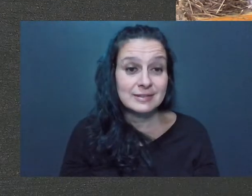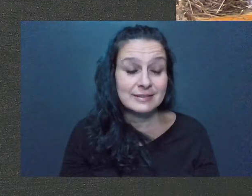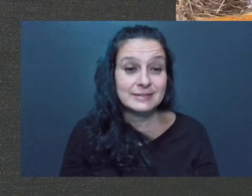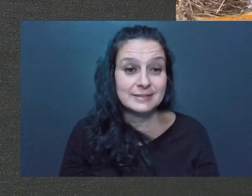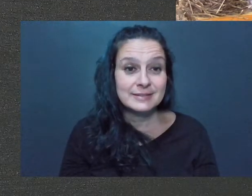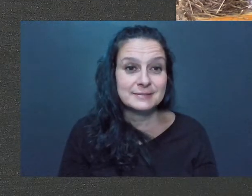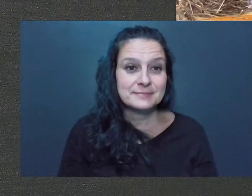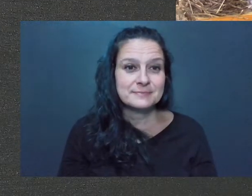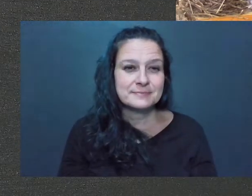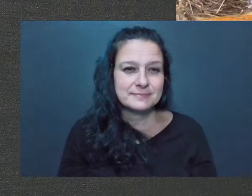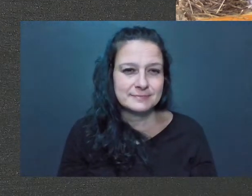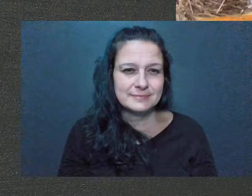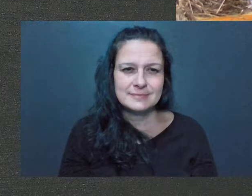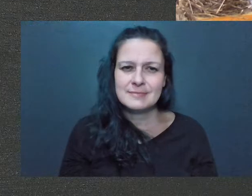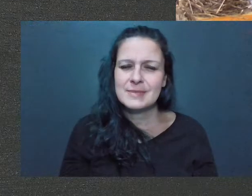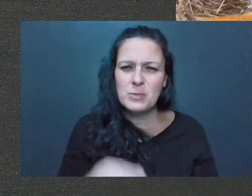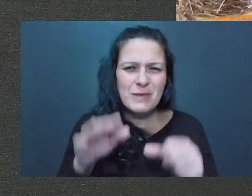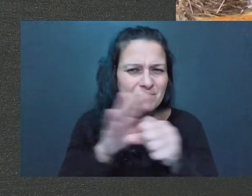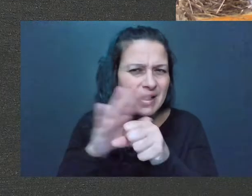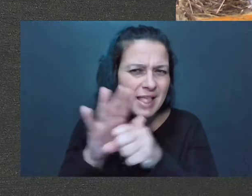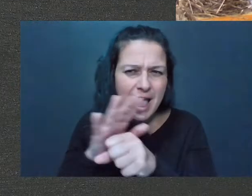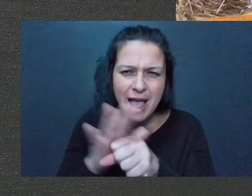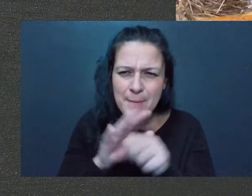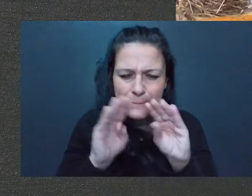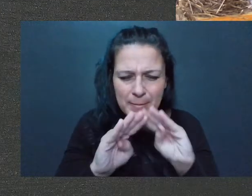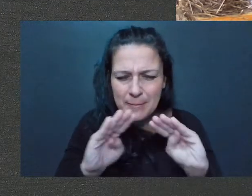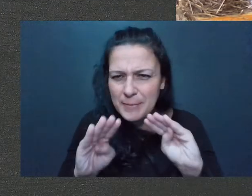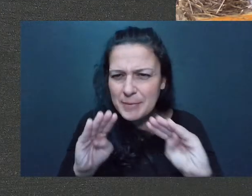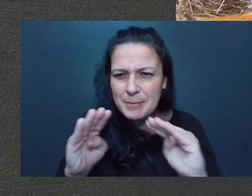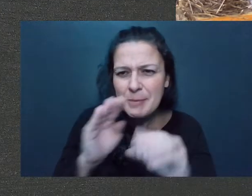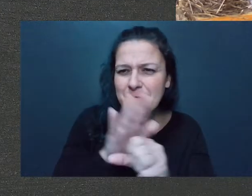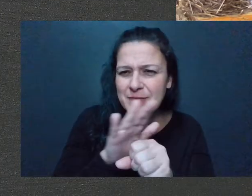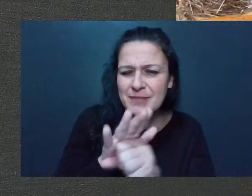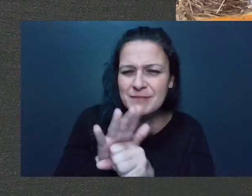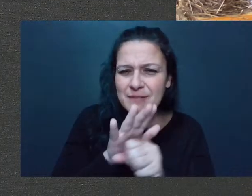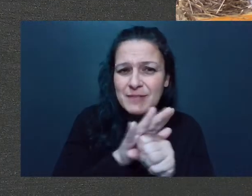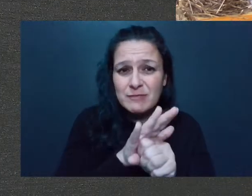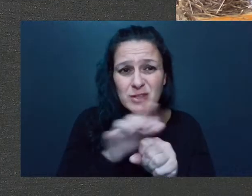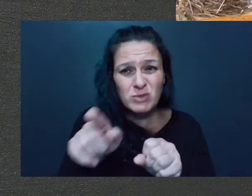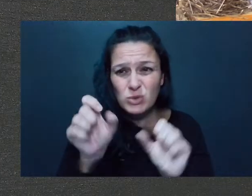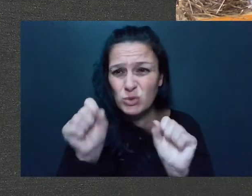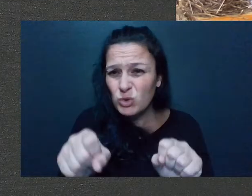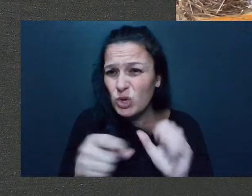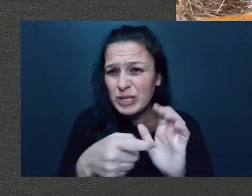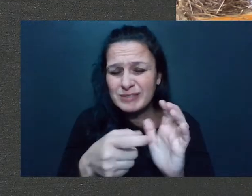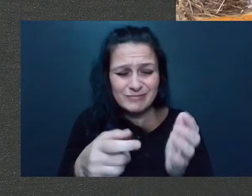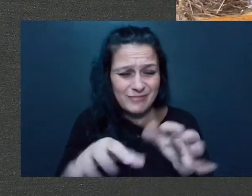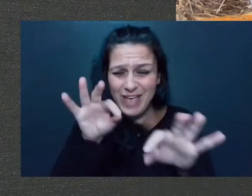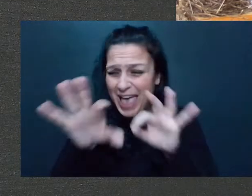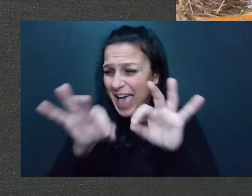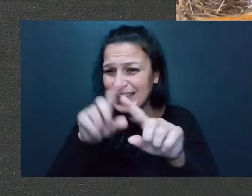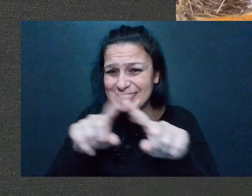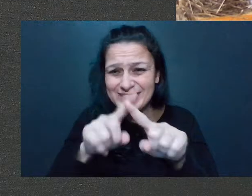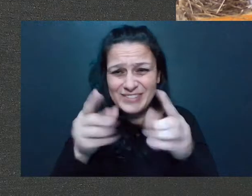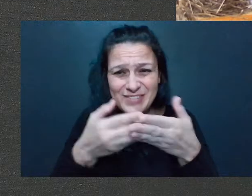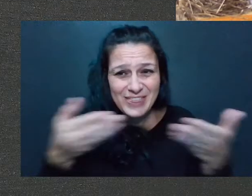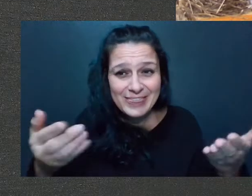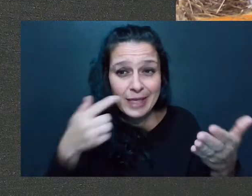And I'm just going to fill it up. I mean, you could take so many things that you find outside